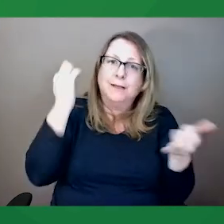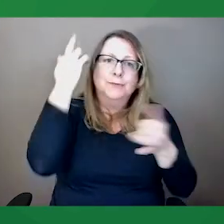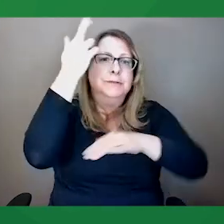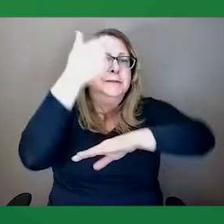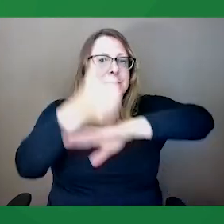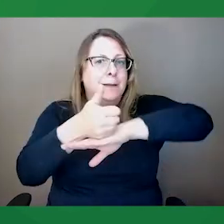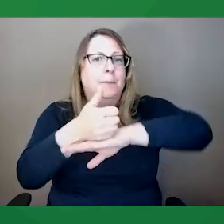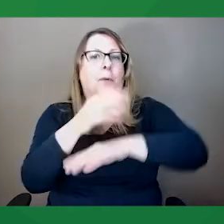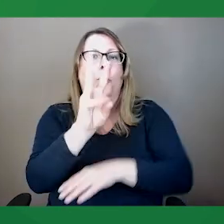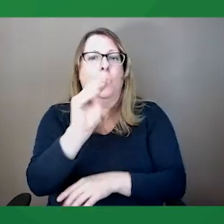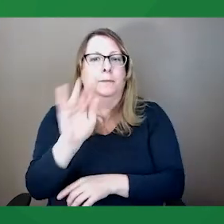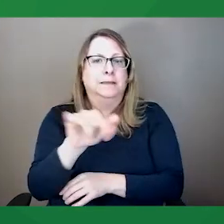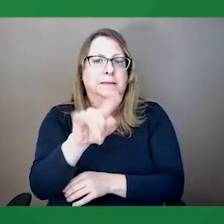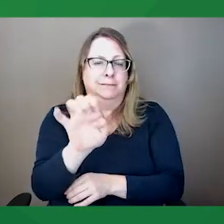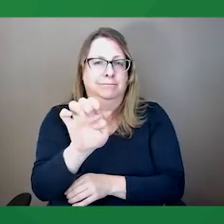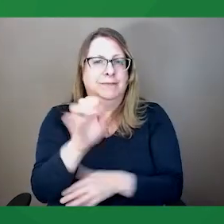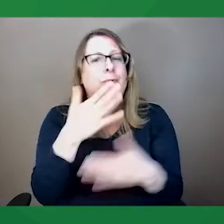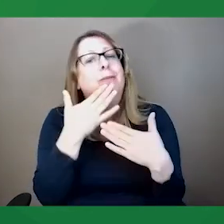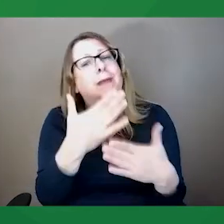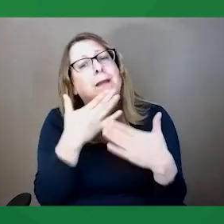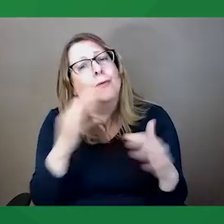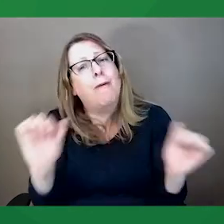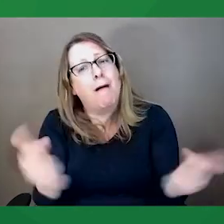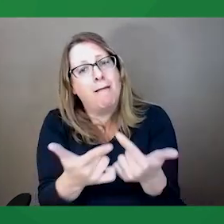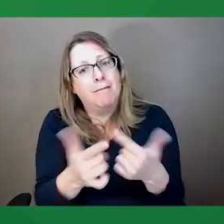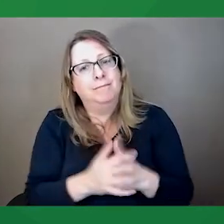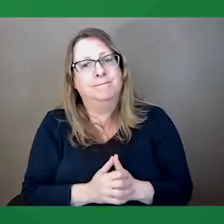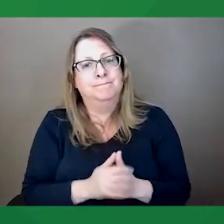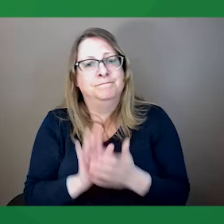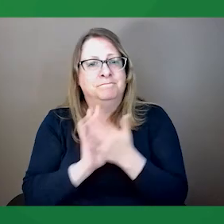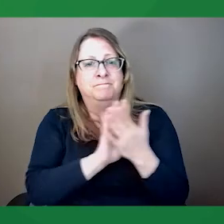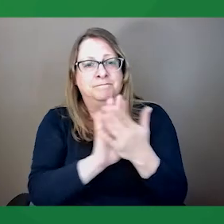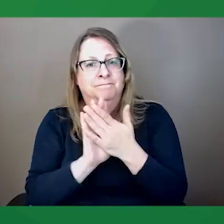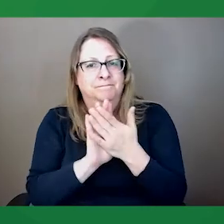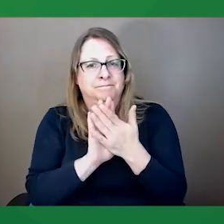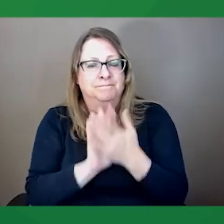and that's why I created that website. So thank you everyone. (audience applauds)